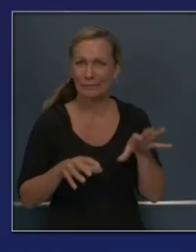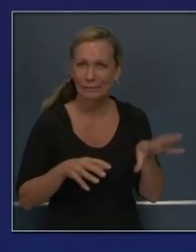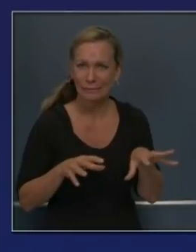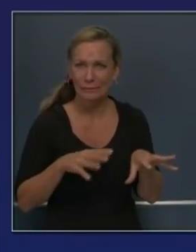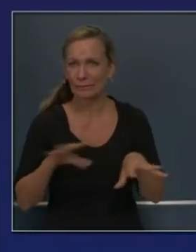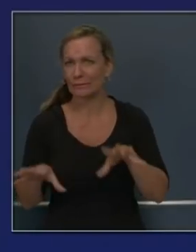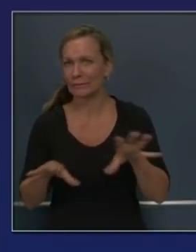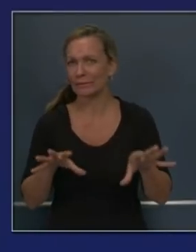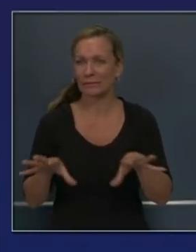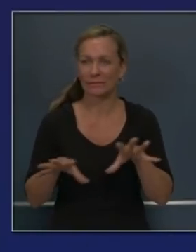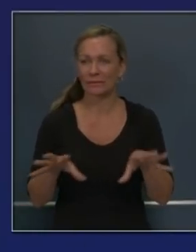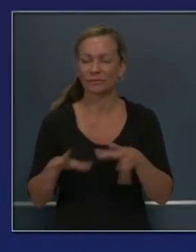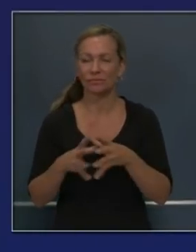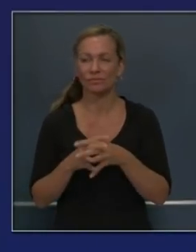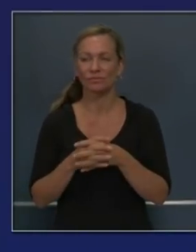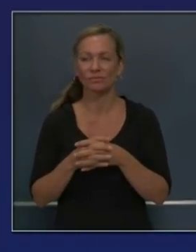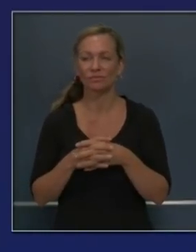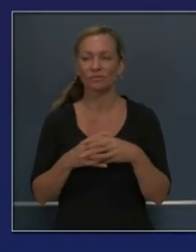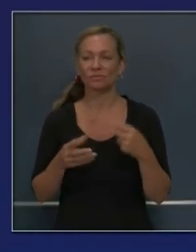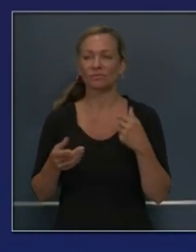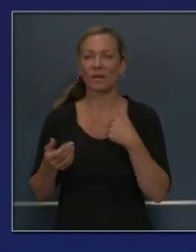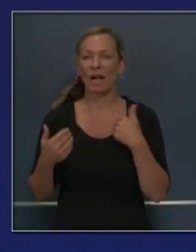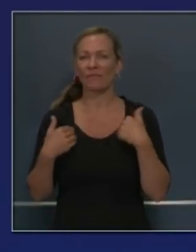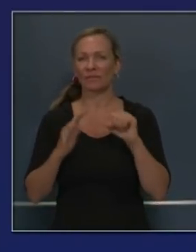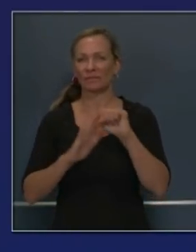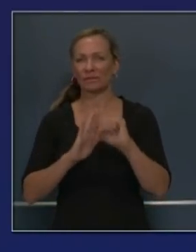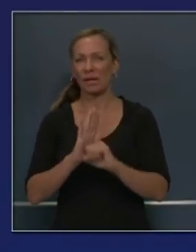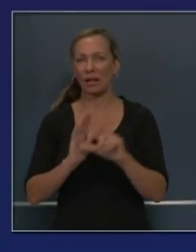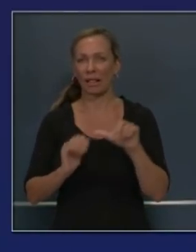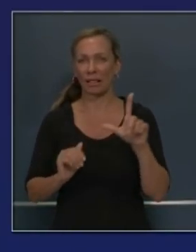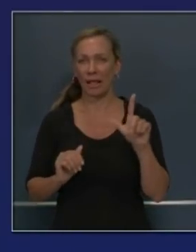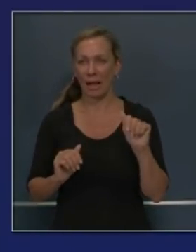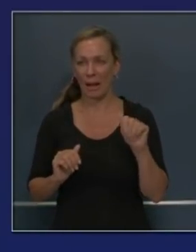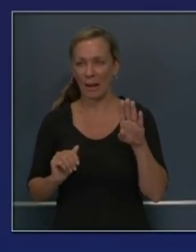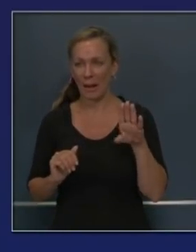WILDFIRES THROUGHOUT THE STATE.